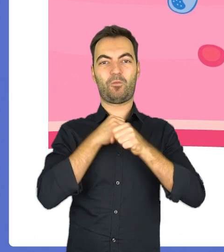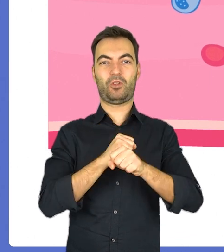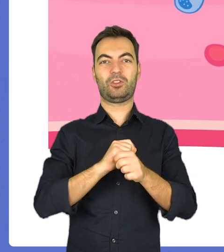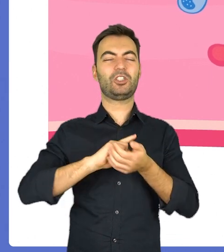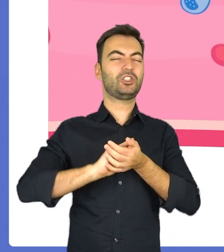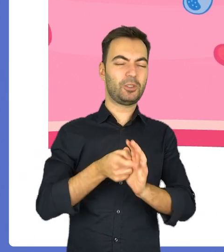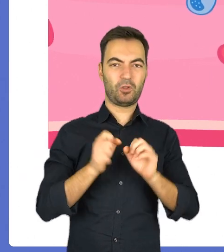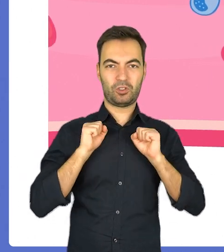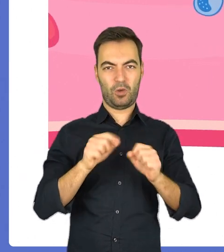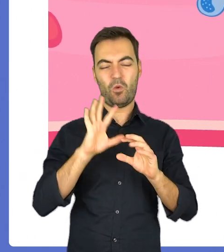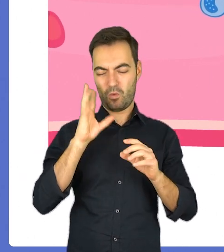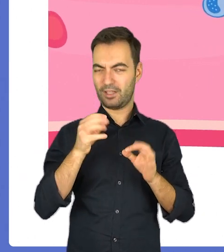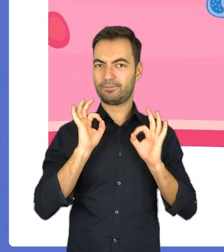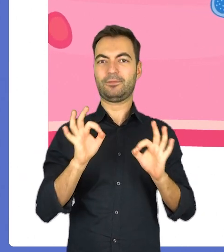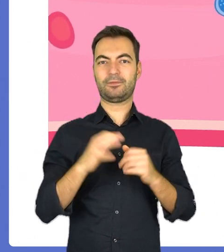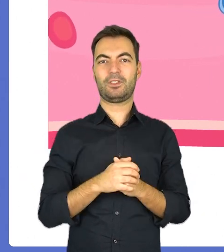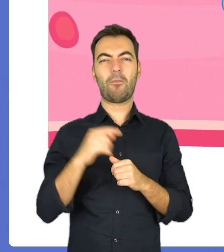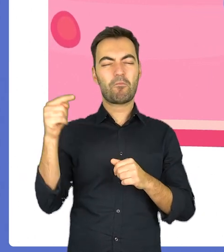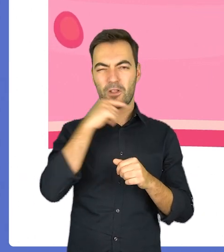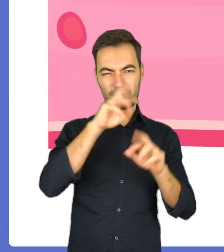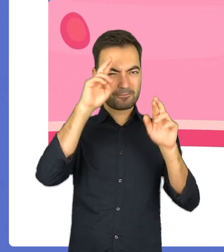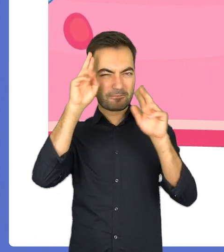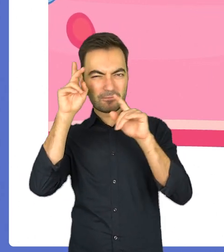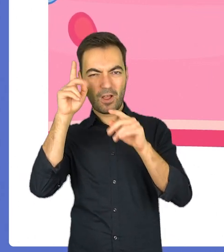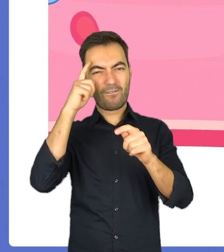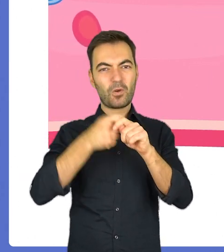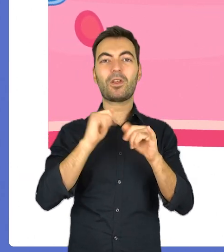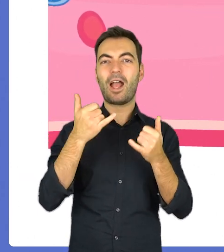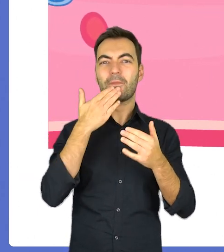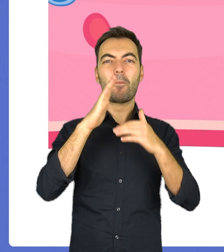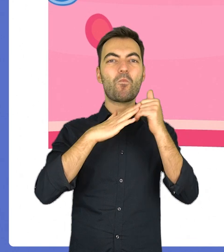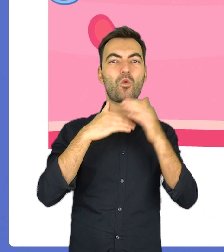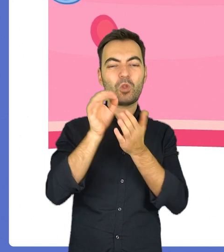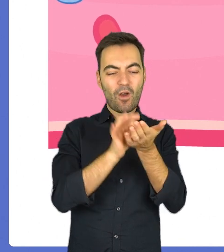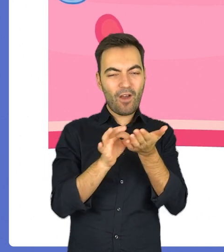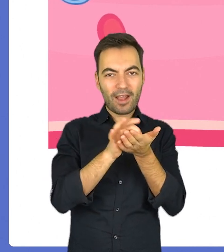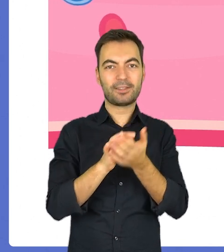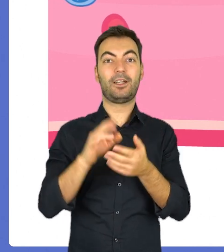and efficiently. Its cells can recognize enemies by their construction. After this recognition